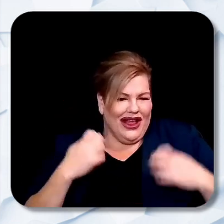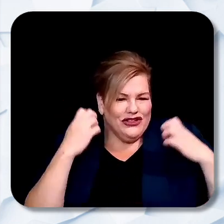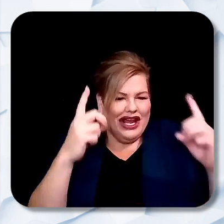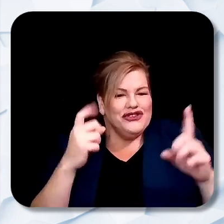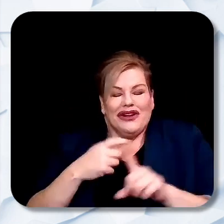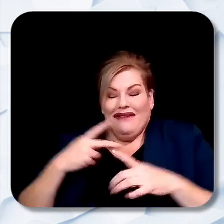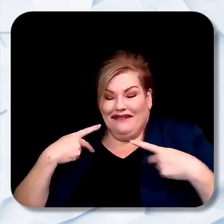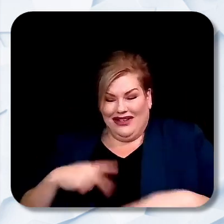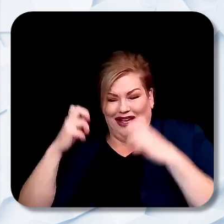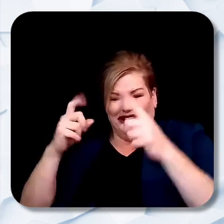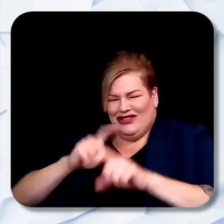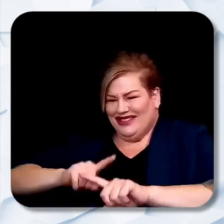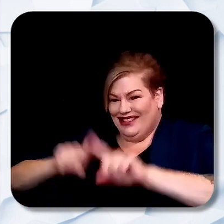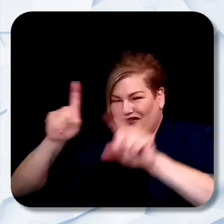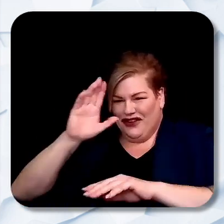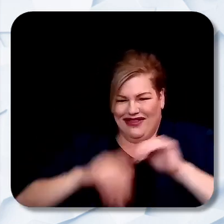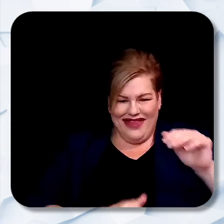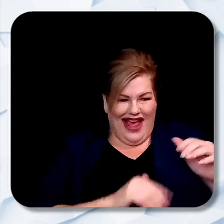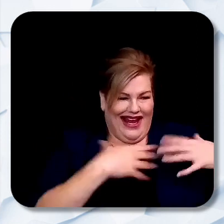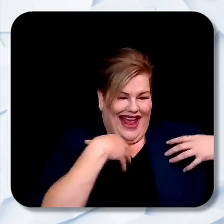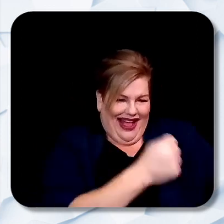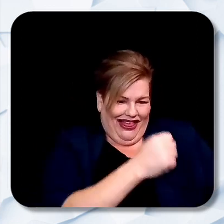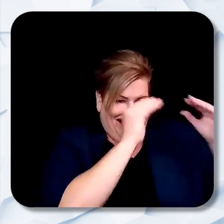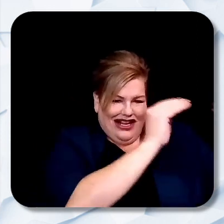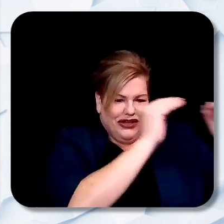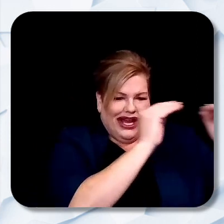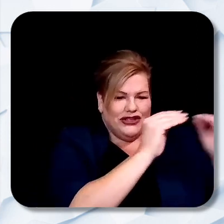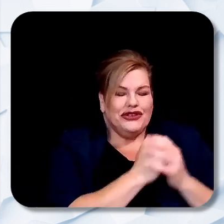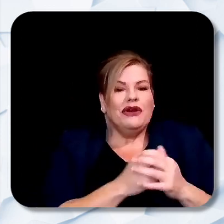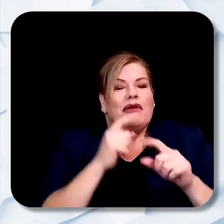and I just really want to acknowledge that it is a great opportunity to integrate into the younger